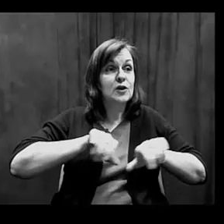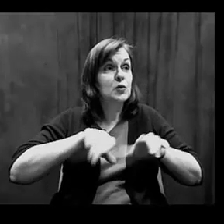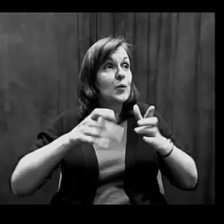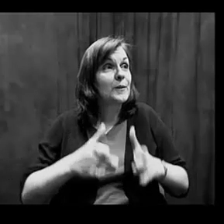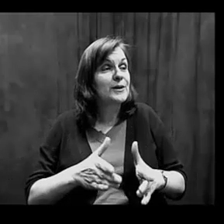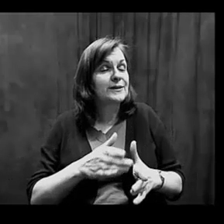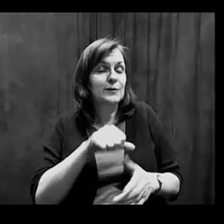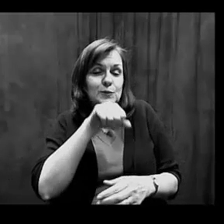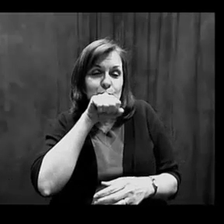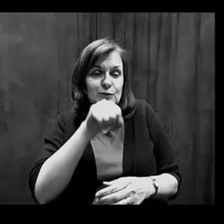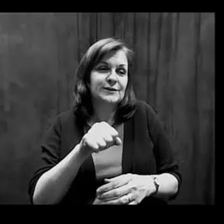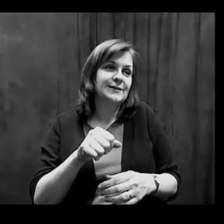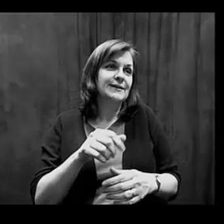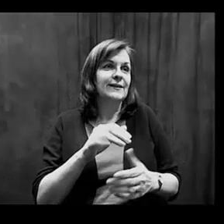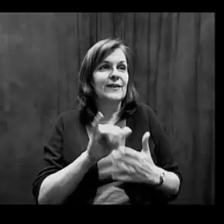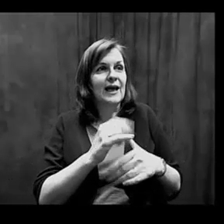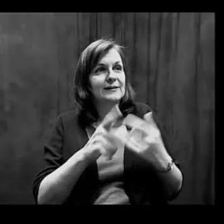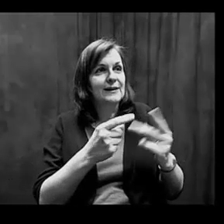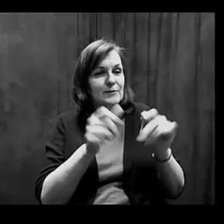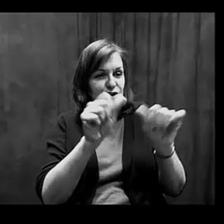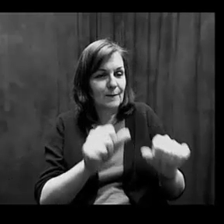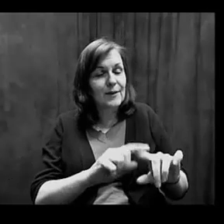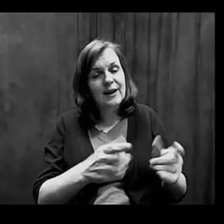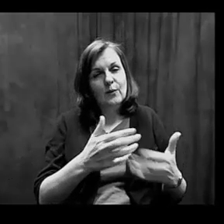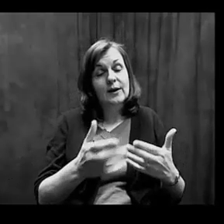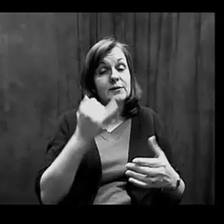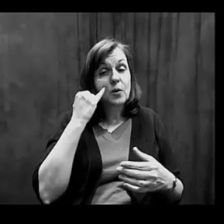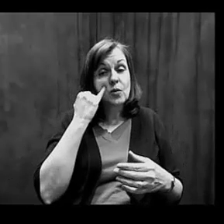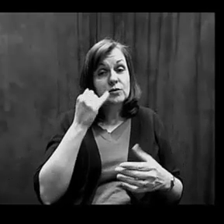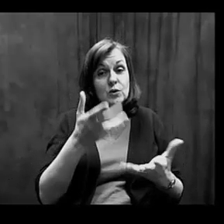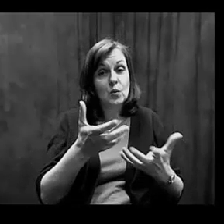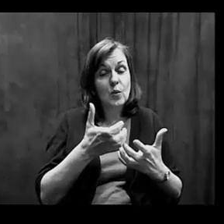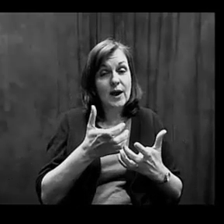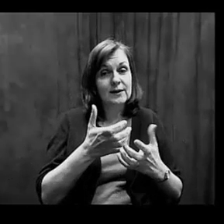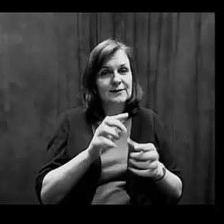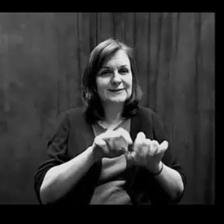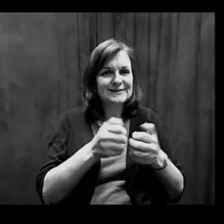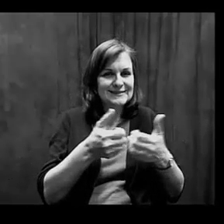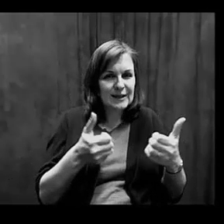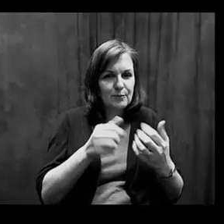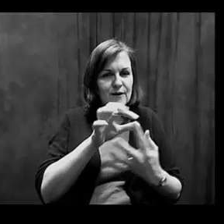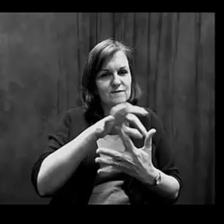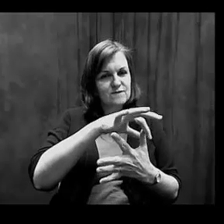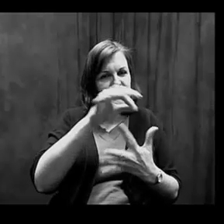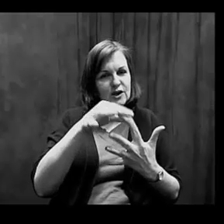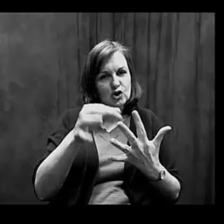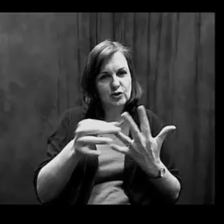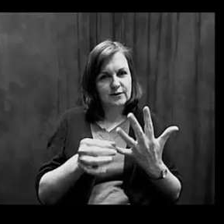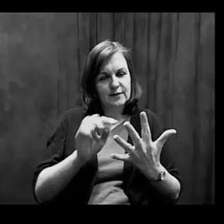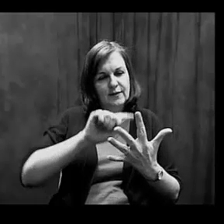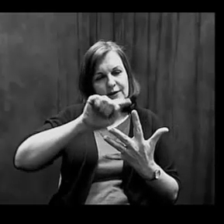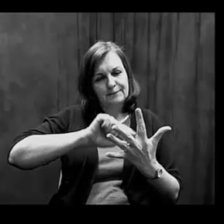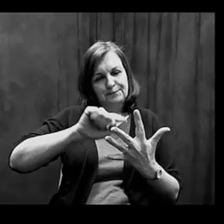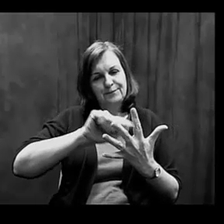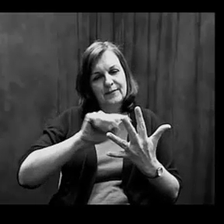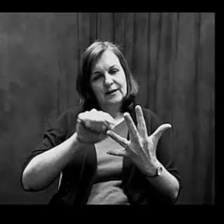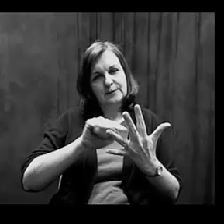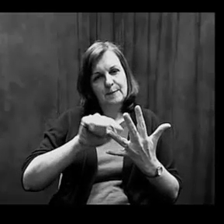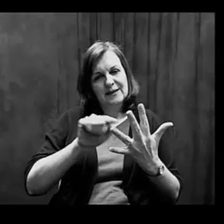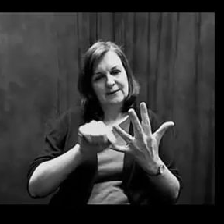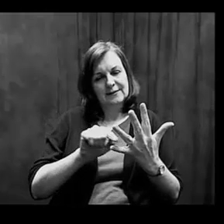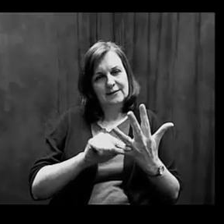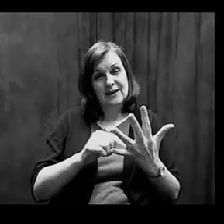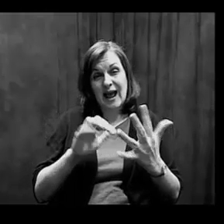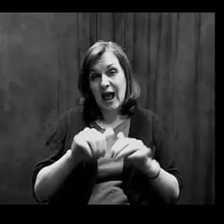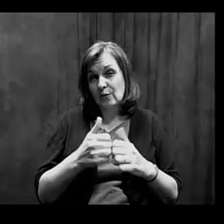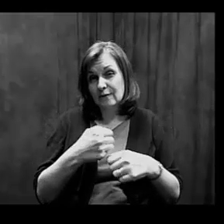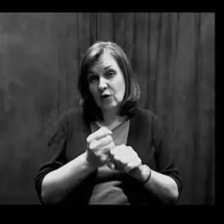the swimmers in the audience might wish they still had those but if you actually want to find fingers these spaces in between